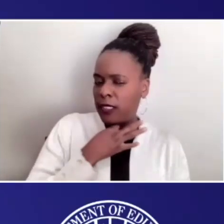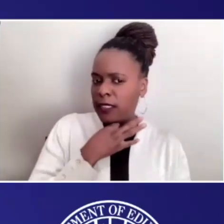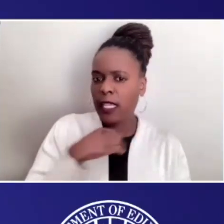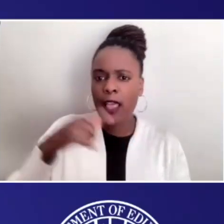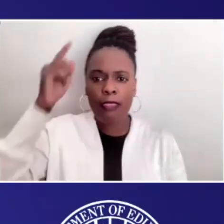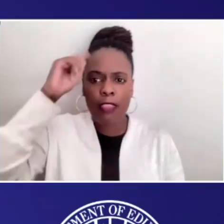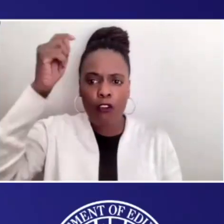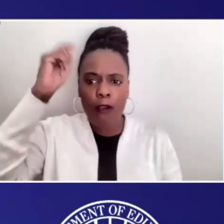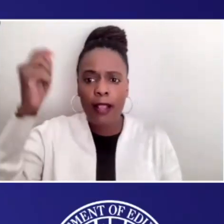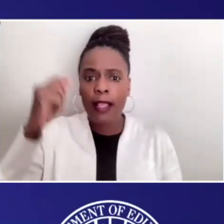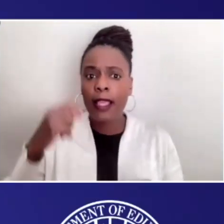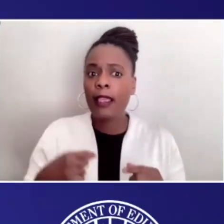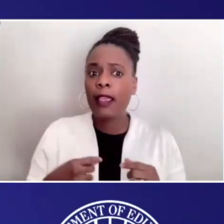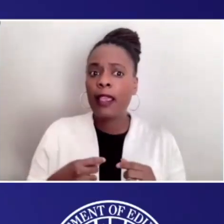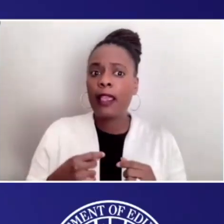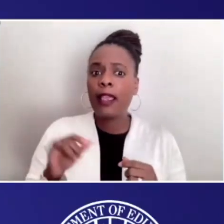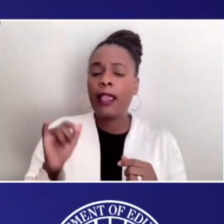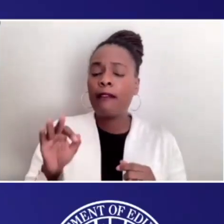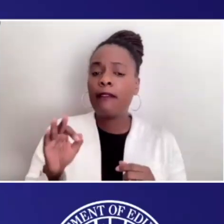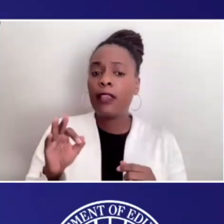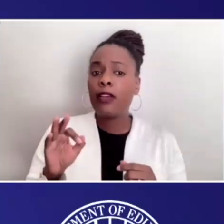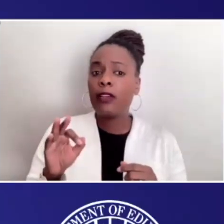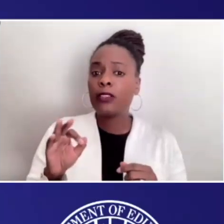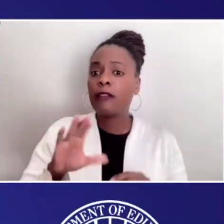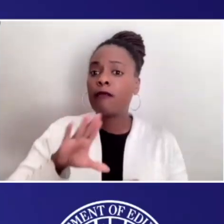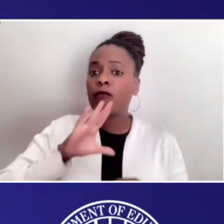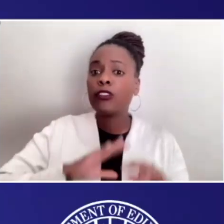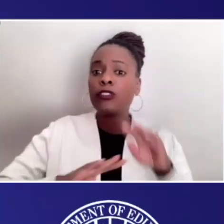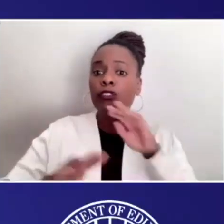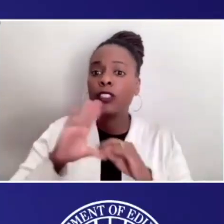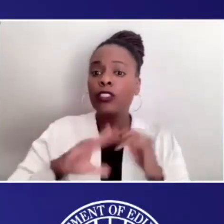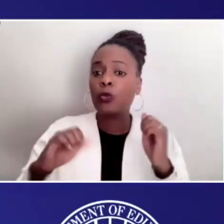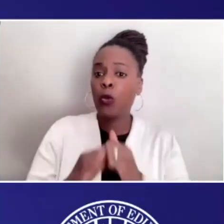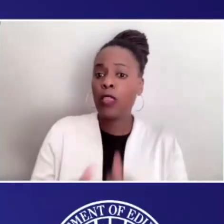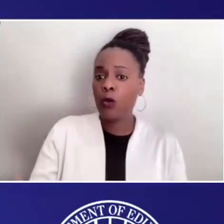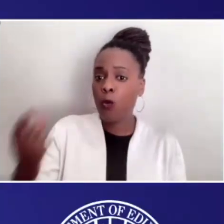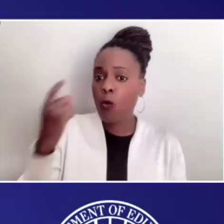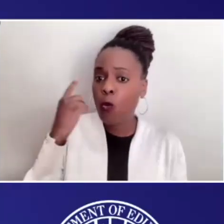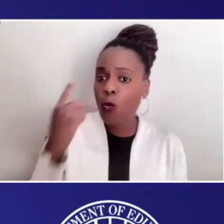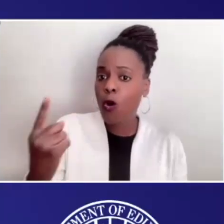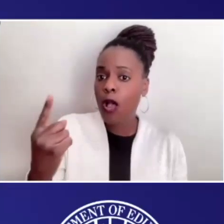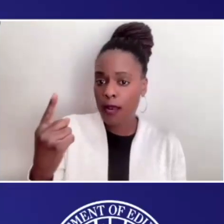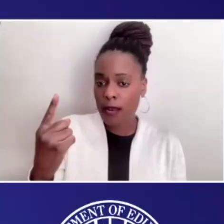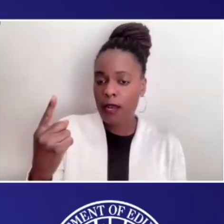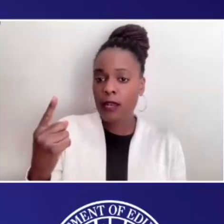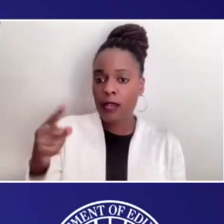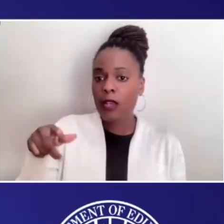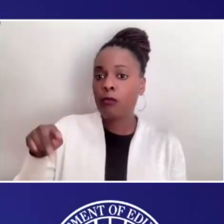frustrations with where one particular of the 16 buckets landed for a constituency